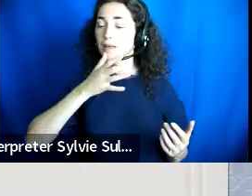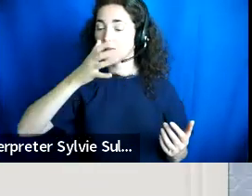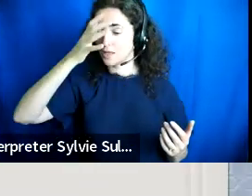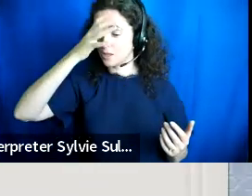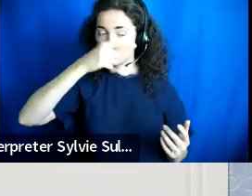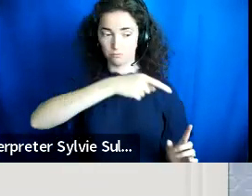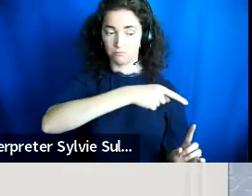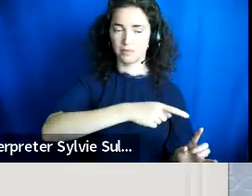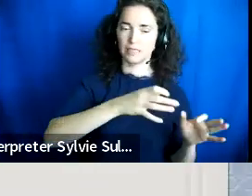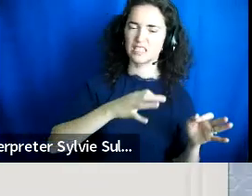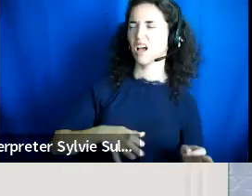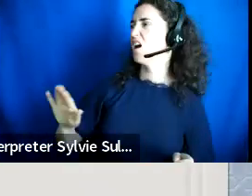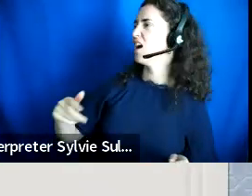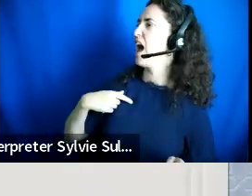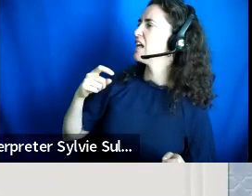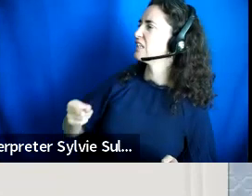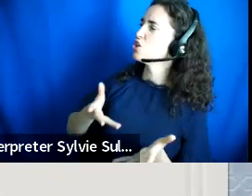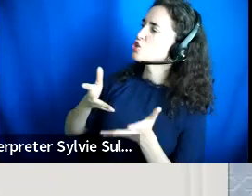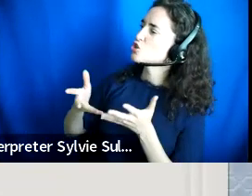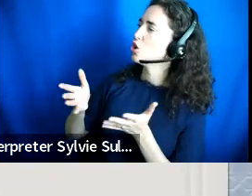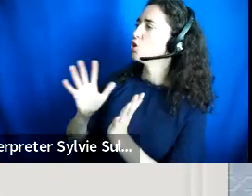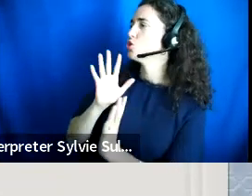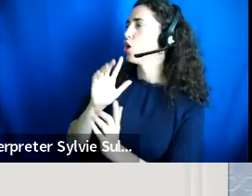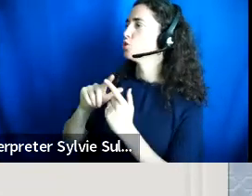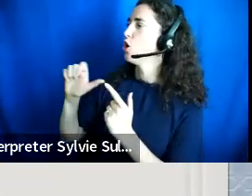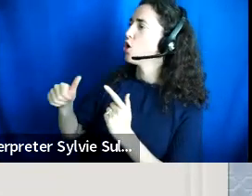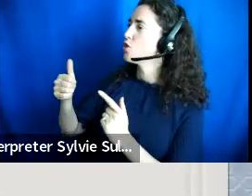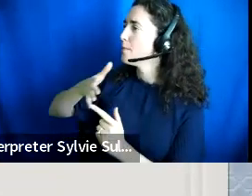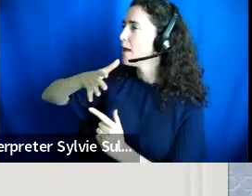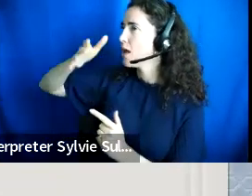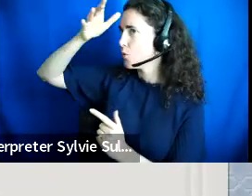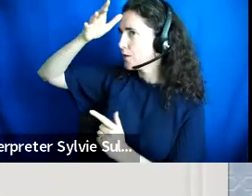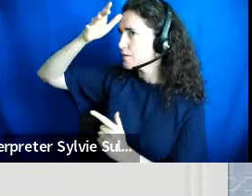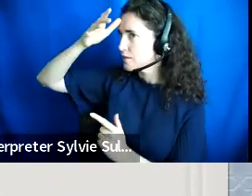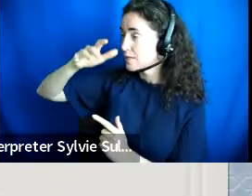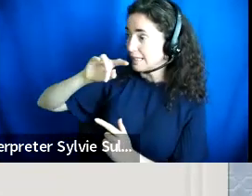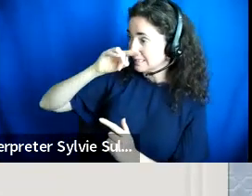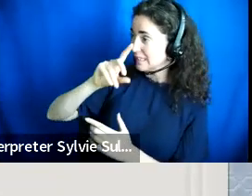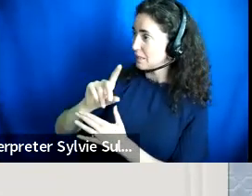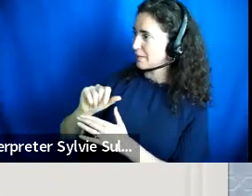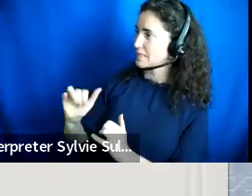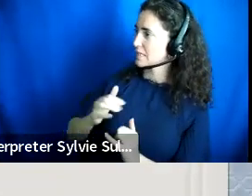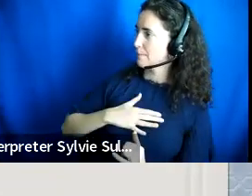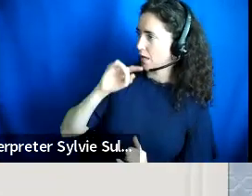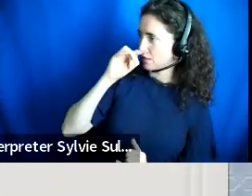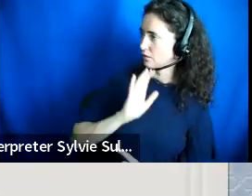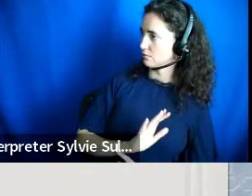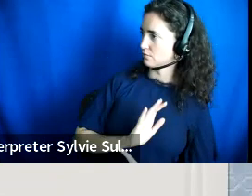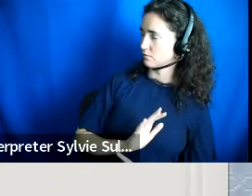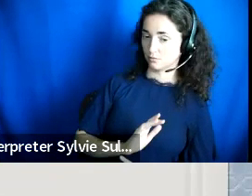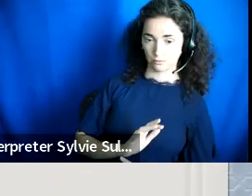I'd like to talk to another parent whose child has the same condition that my child has.